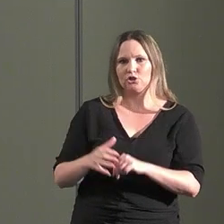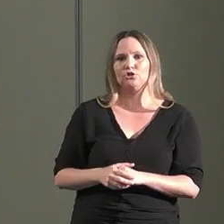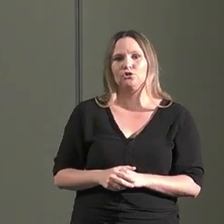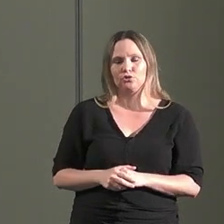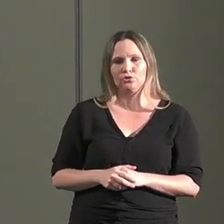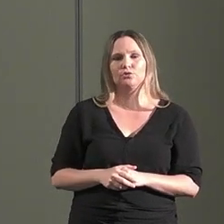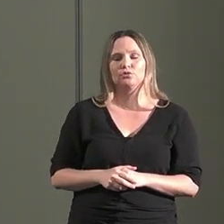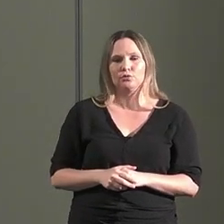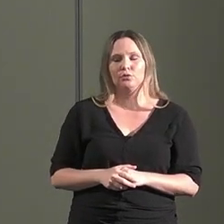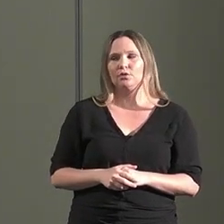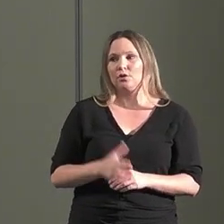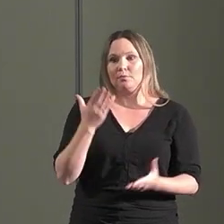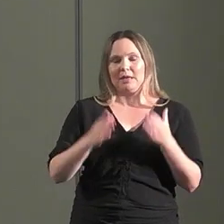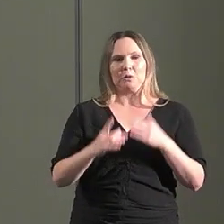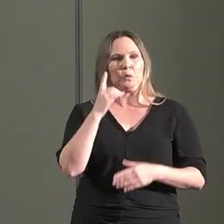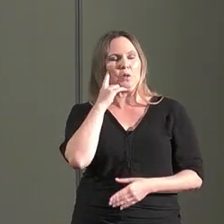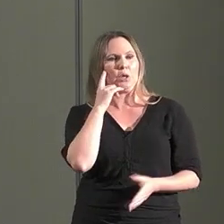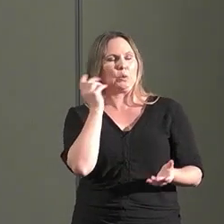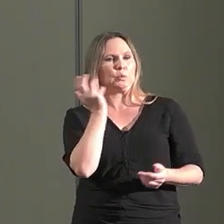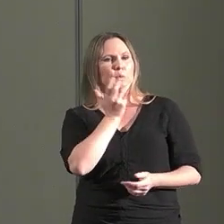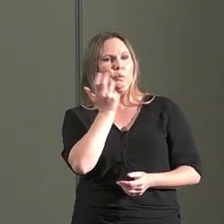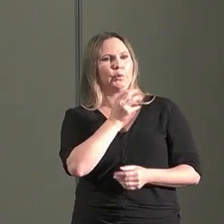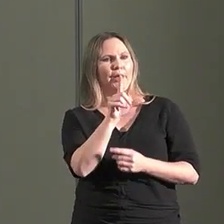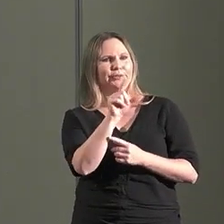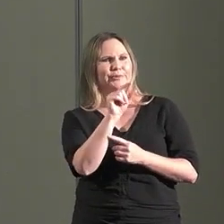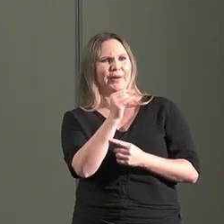What does that mean?